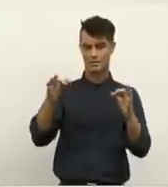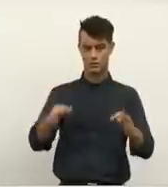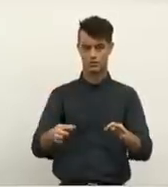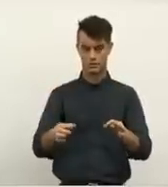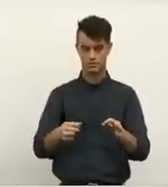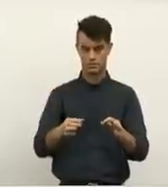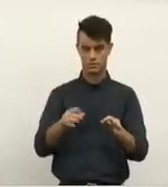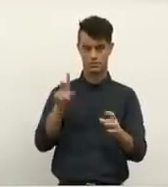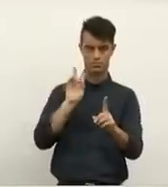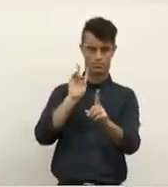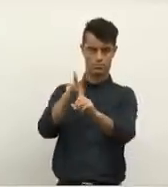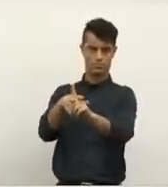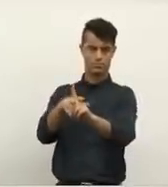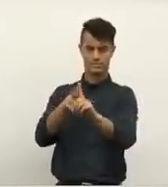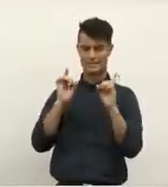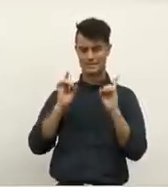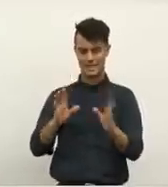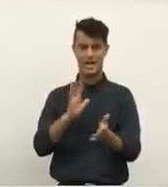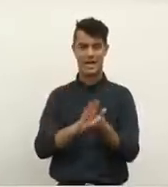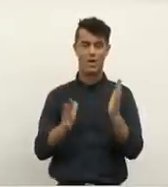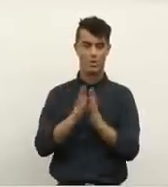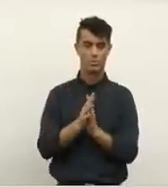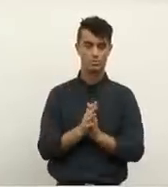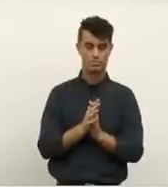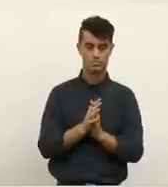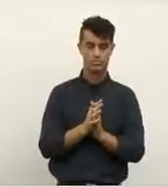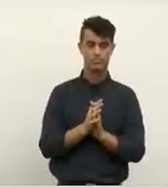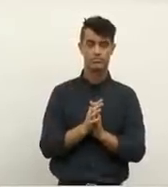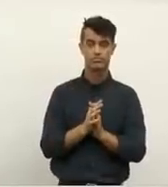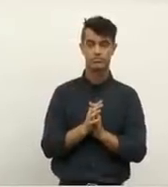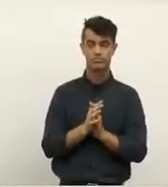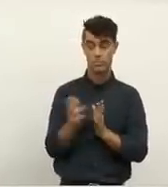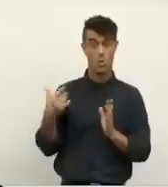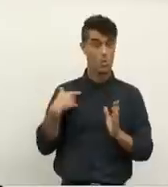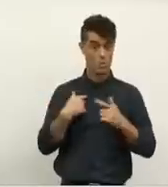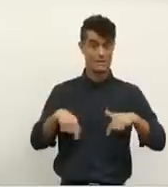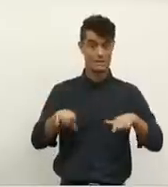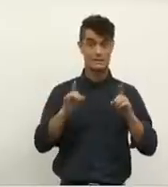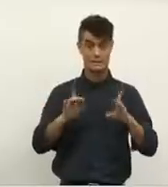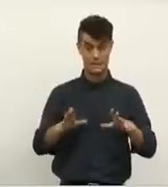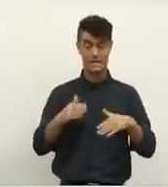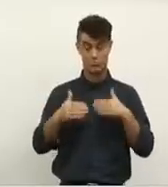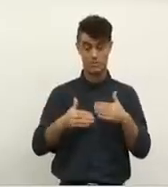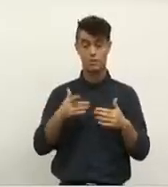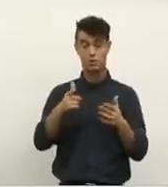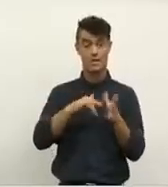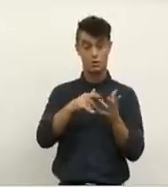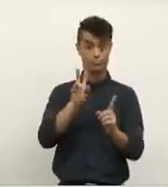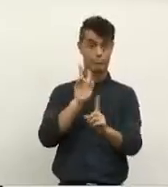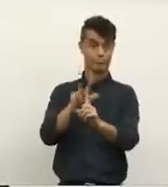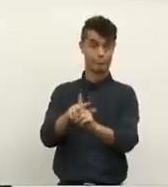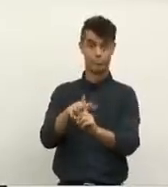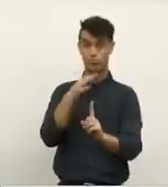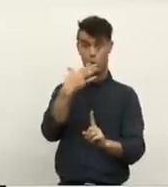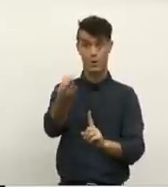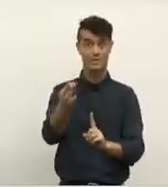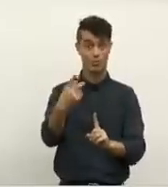So, what we've done to improve the process and the timeliness of that is, as soon as you request that plan review request,